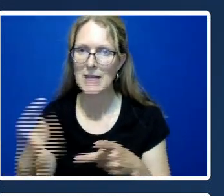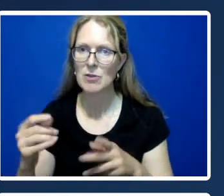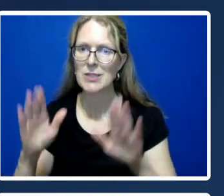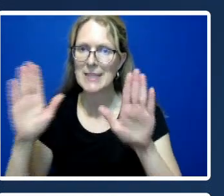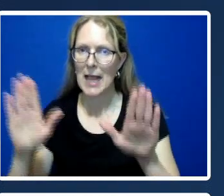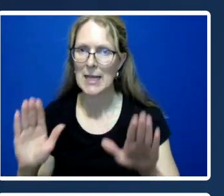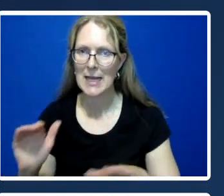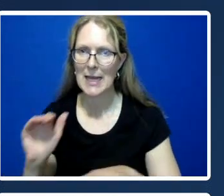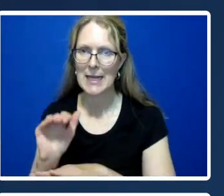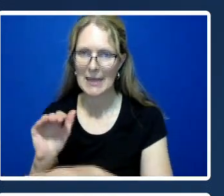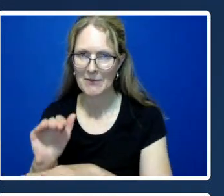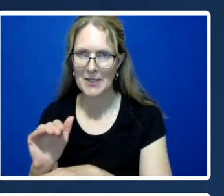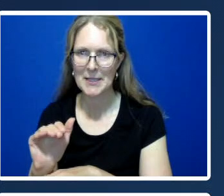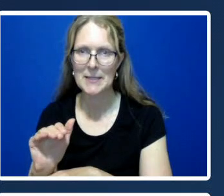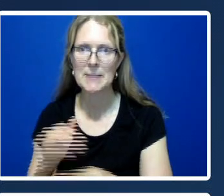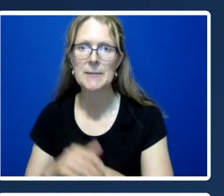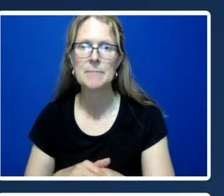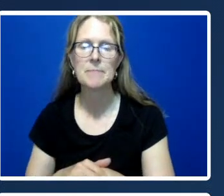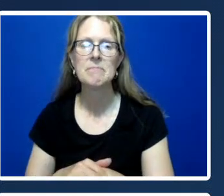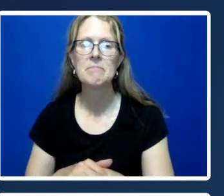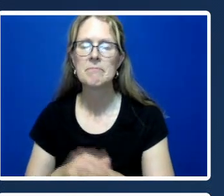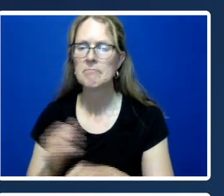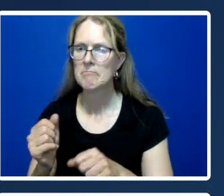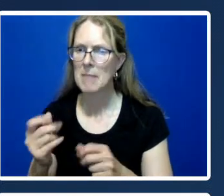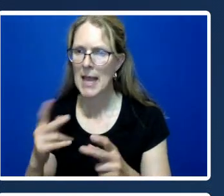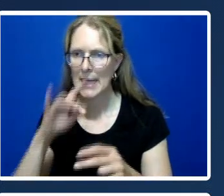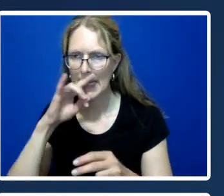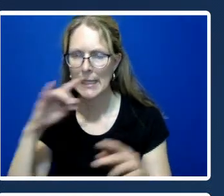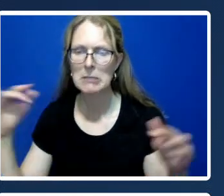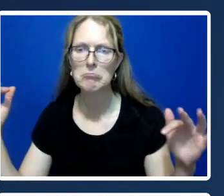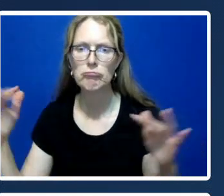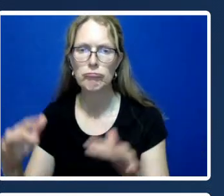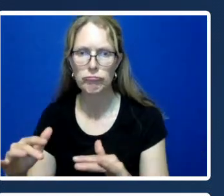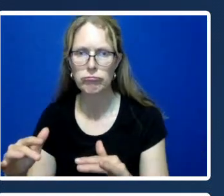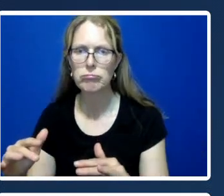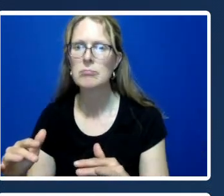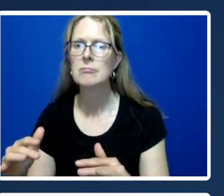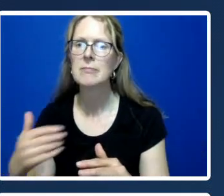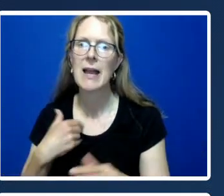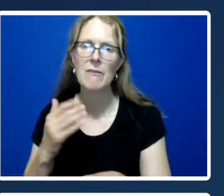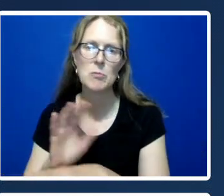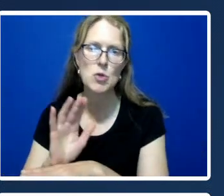could get together in a safe environment and have a movie night and plan, you know,